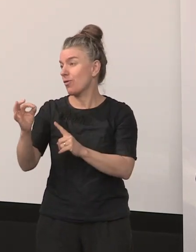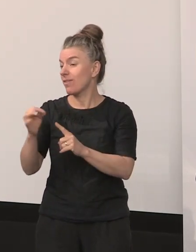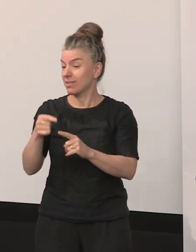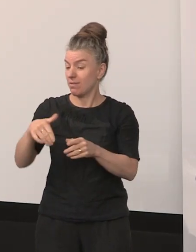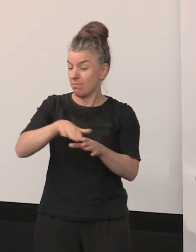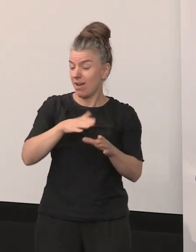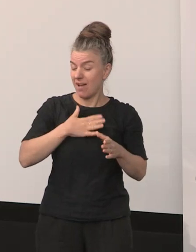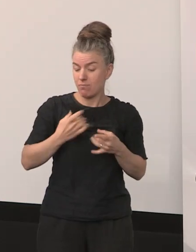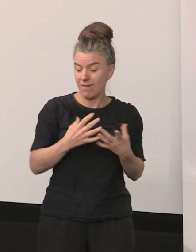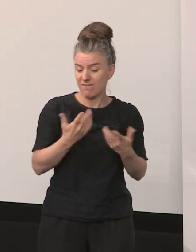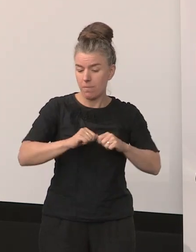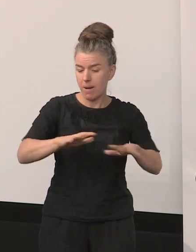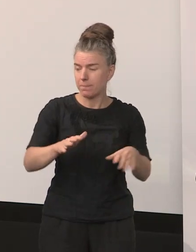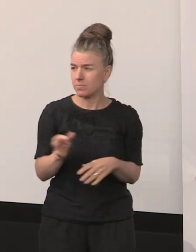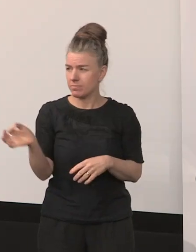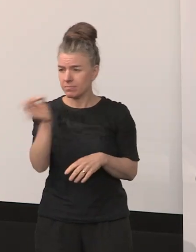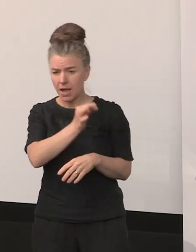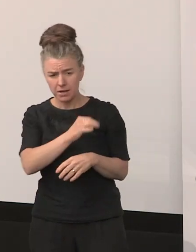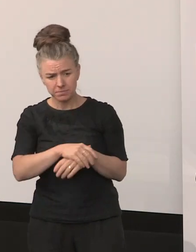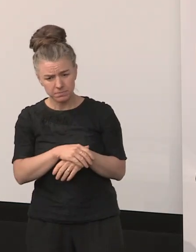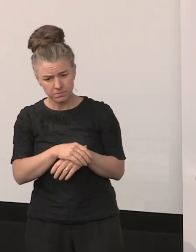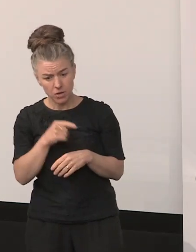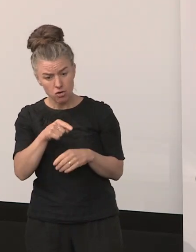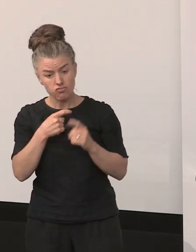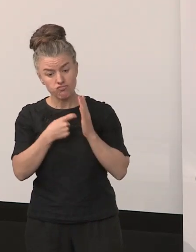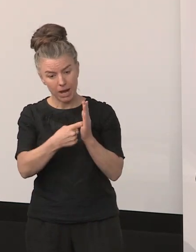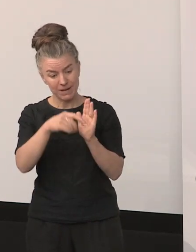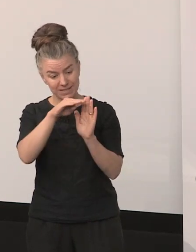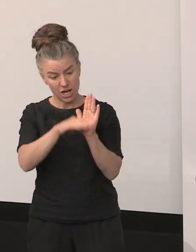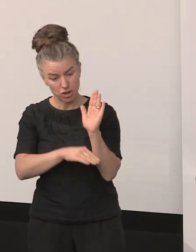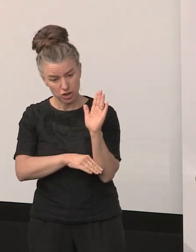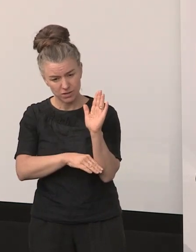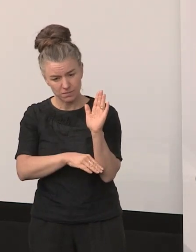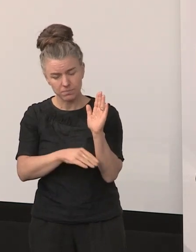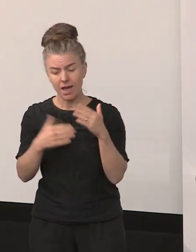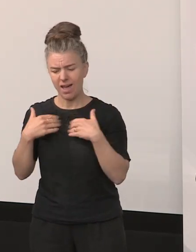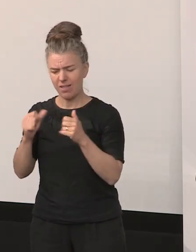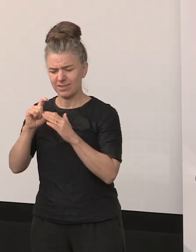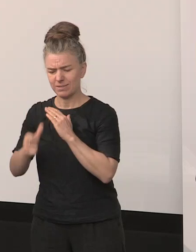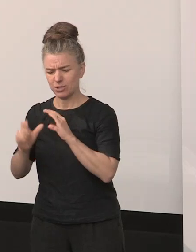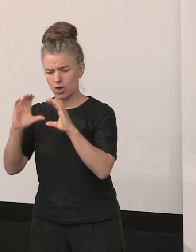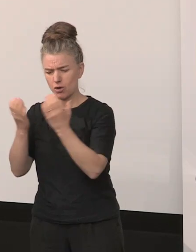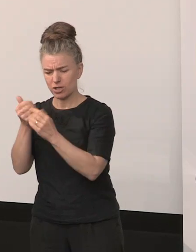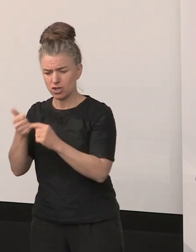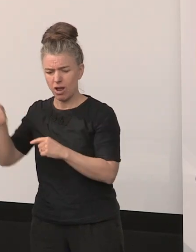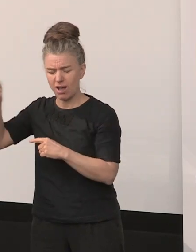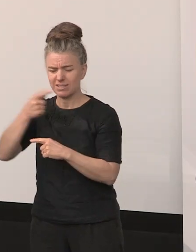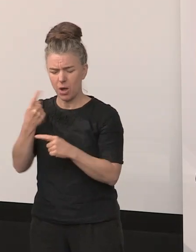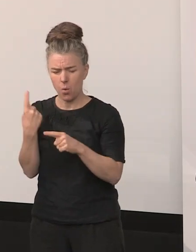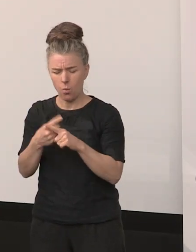there are some good recommendations for how we might continue to improve that as part of our ongoing preparation.